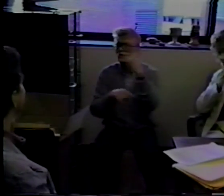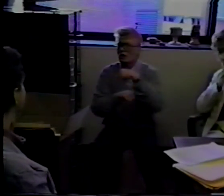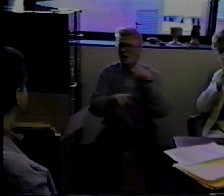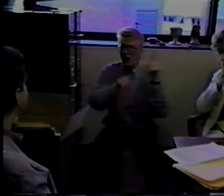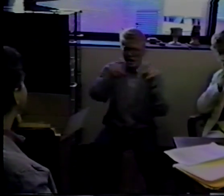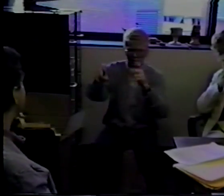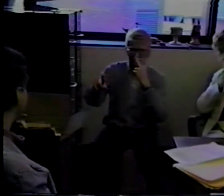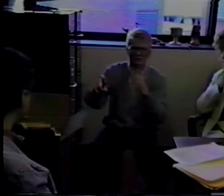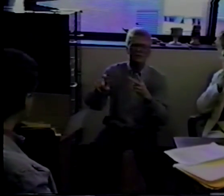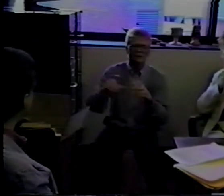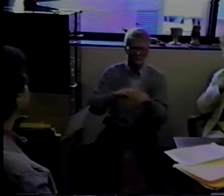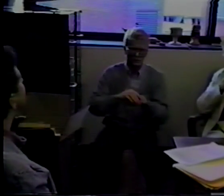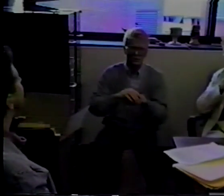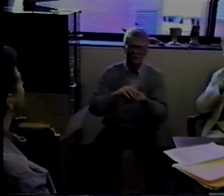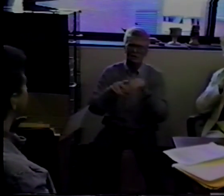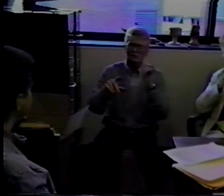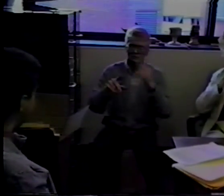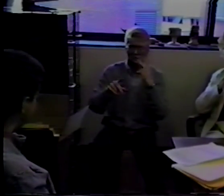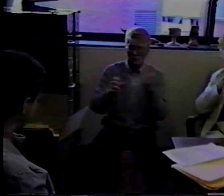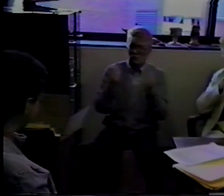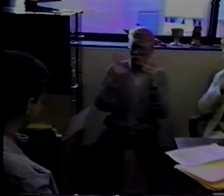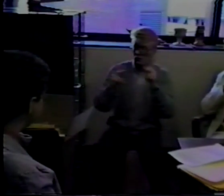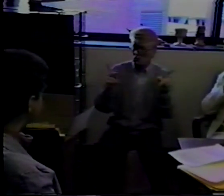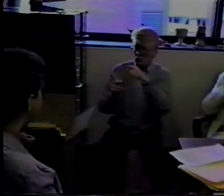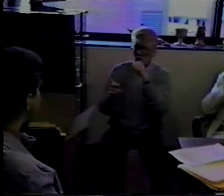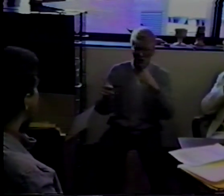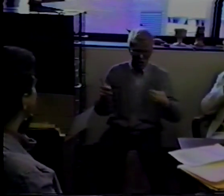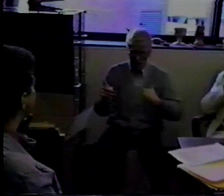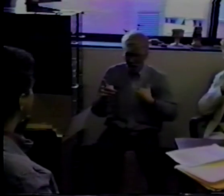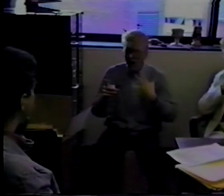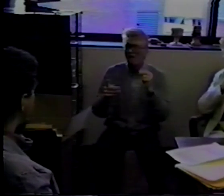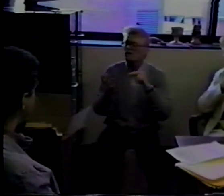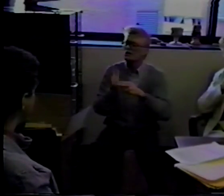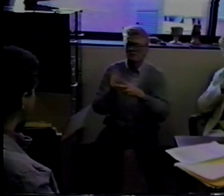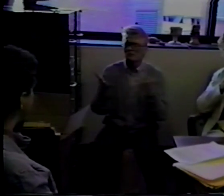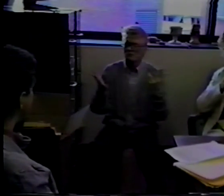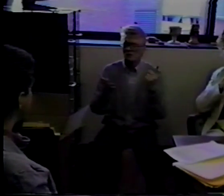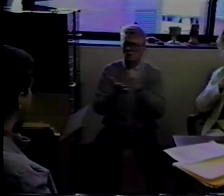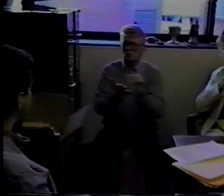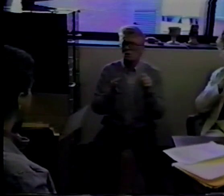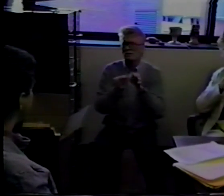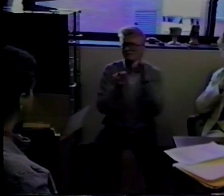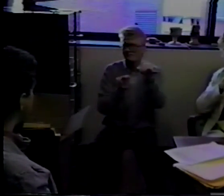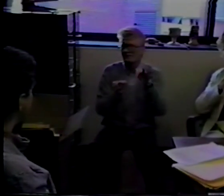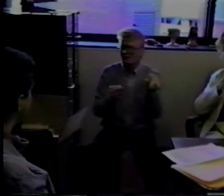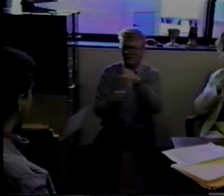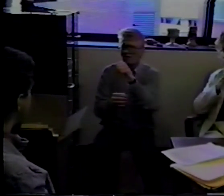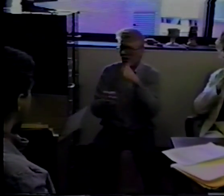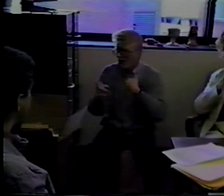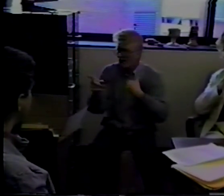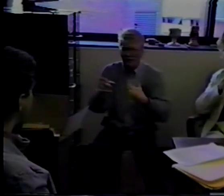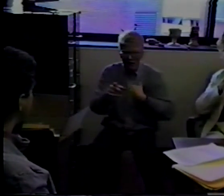if it's a problem for a fair number of people help here people then we'll put it off a week.